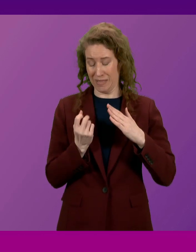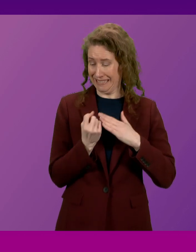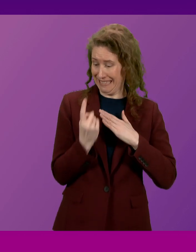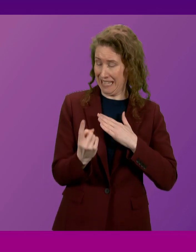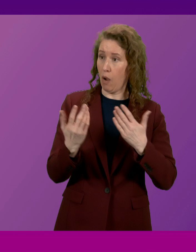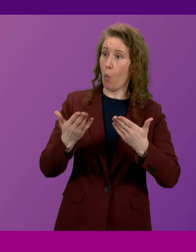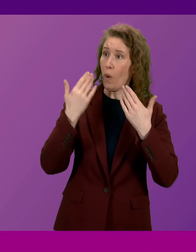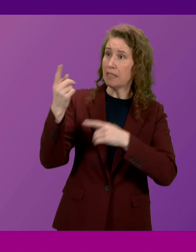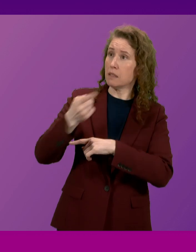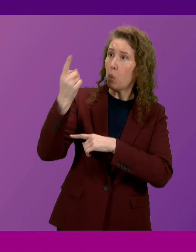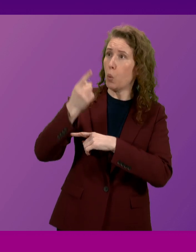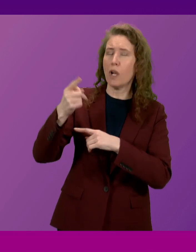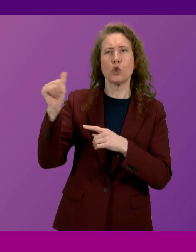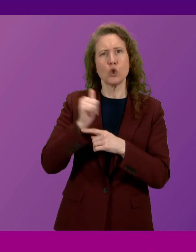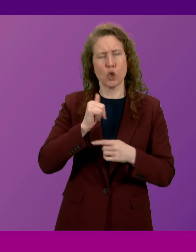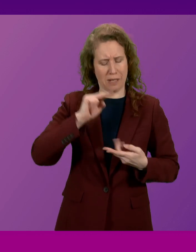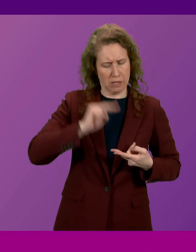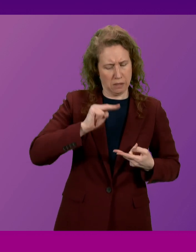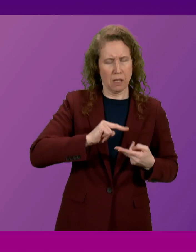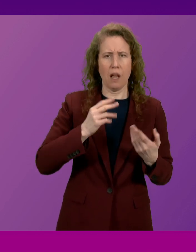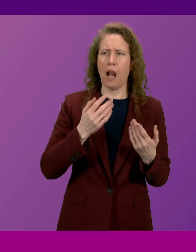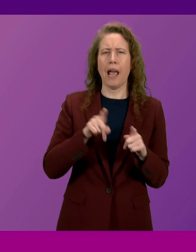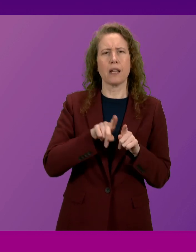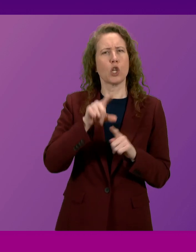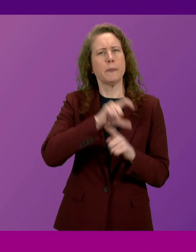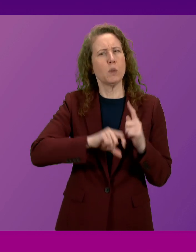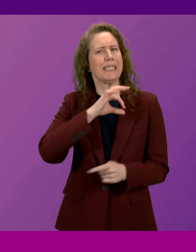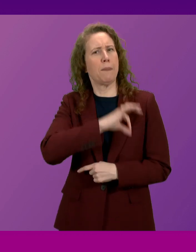should get economic and community benefits, and that has been built into the schemes